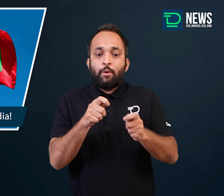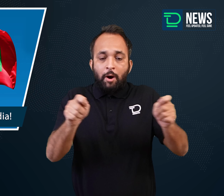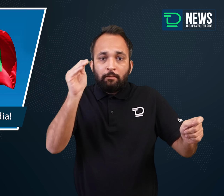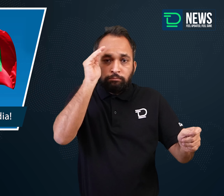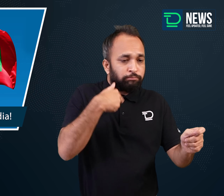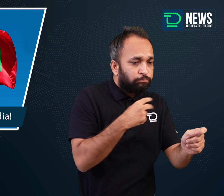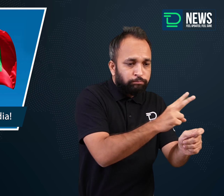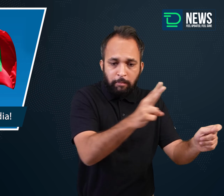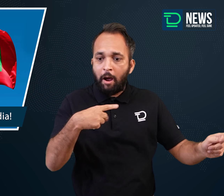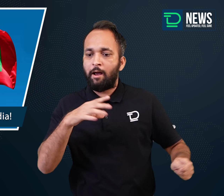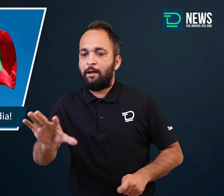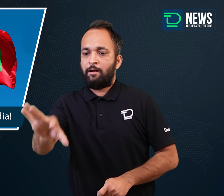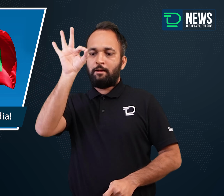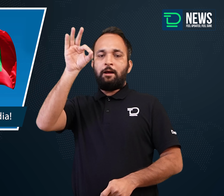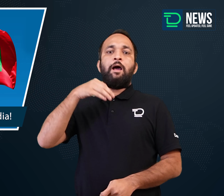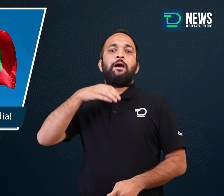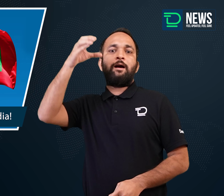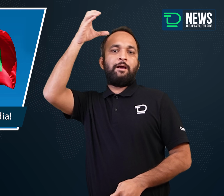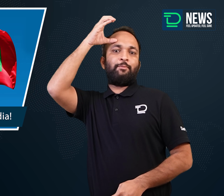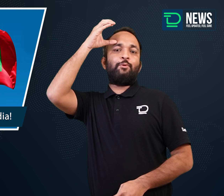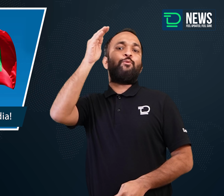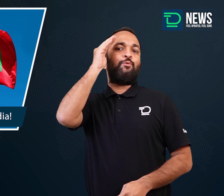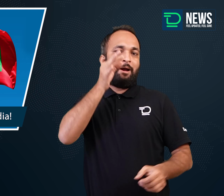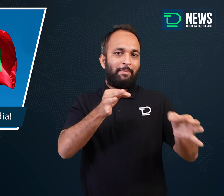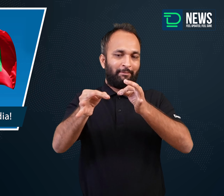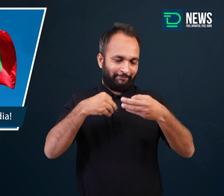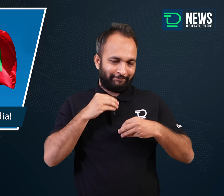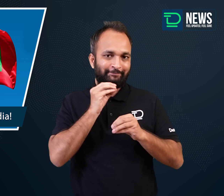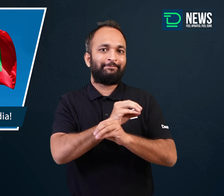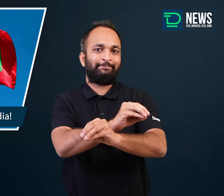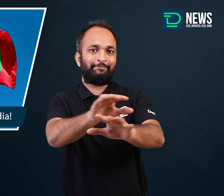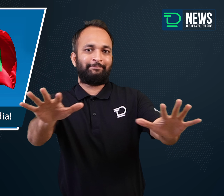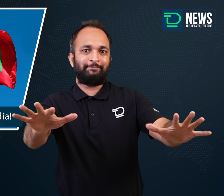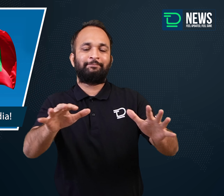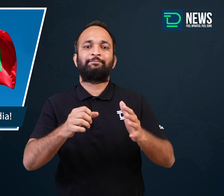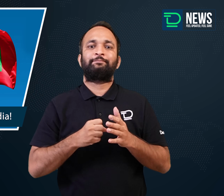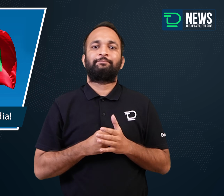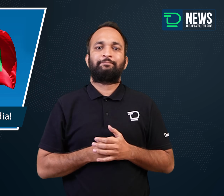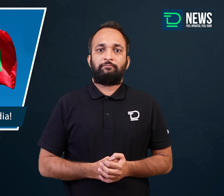So today's news is all about the Maldives.